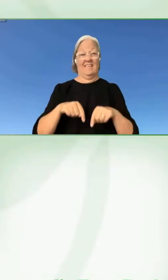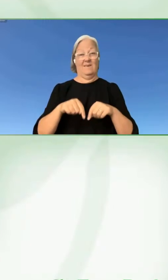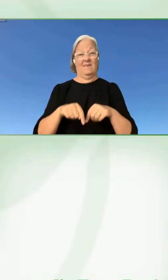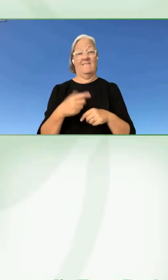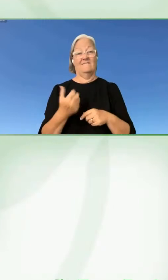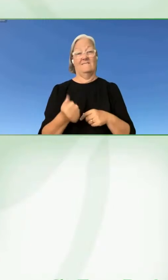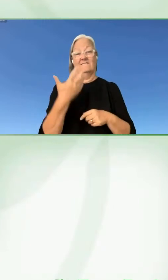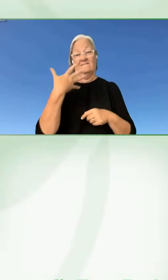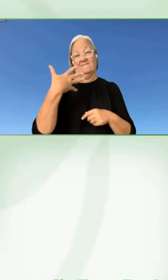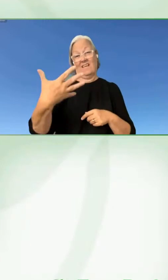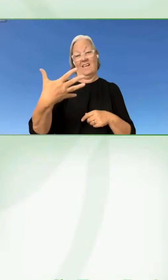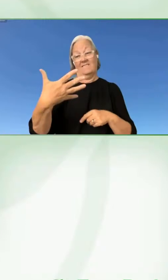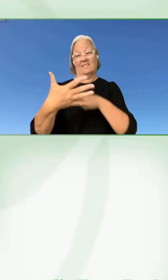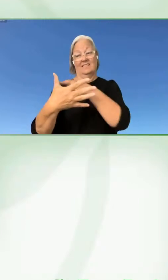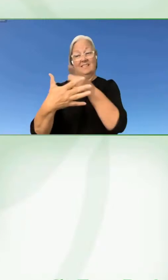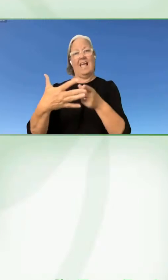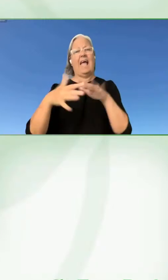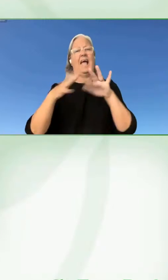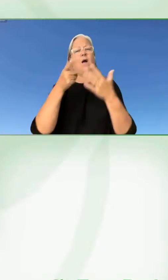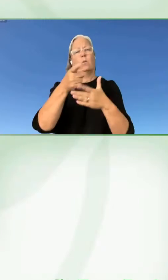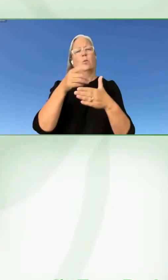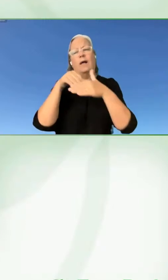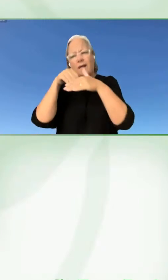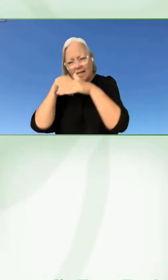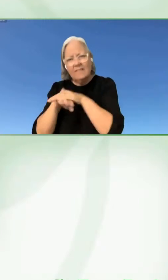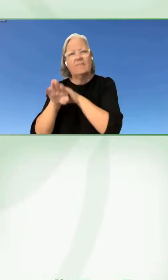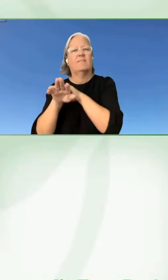Another way to connect with people is we have got this D application which is on almost everyone's phones. 52% of Ukrainians are using this application.